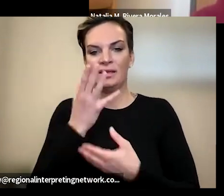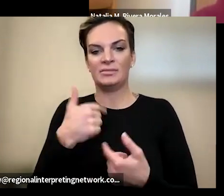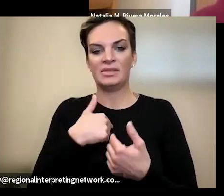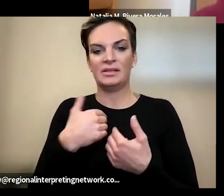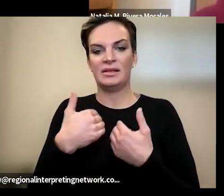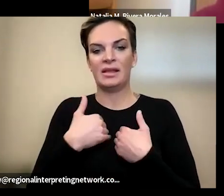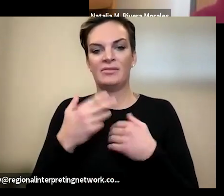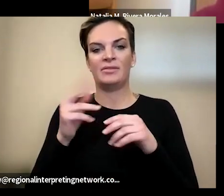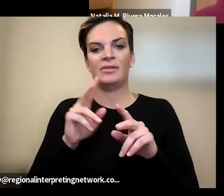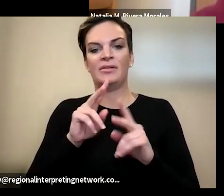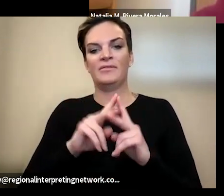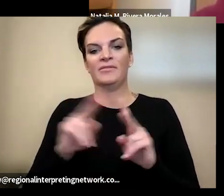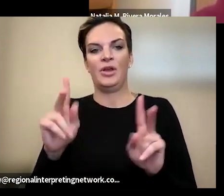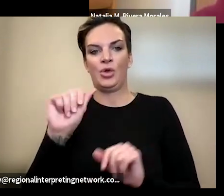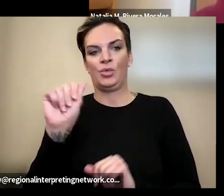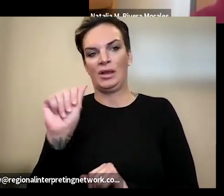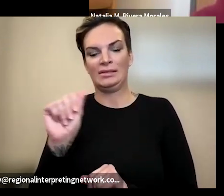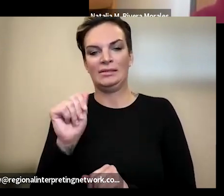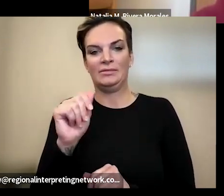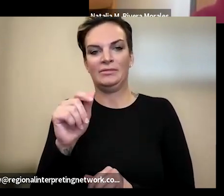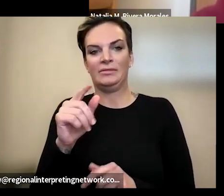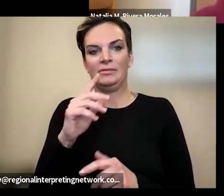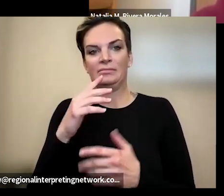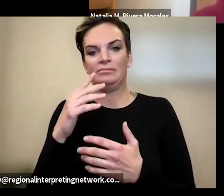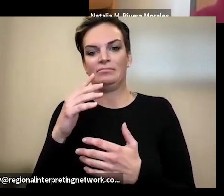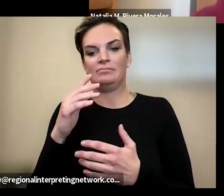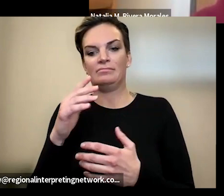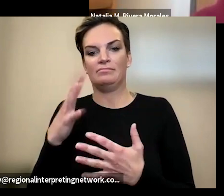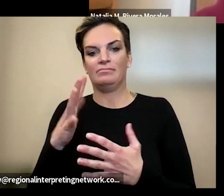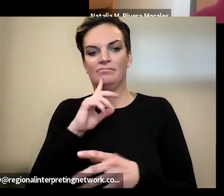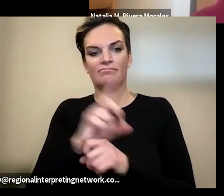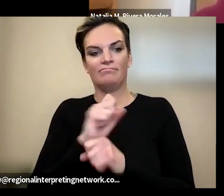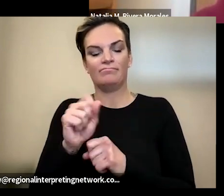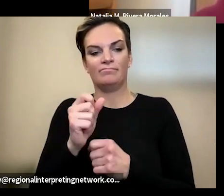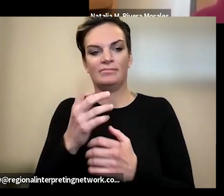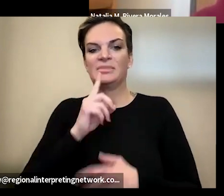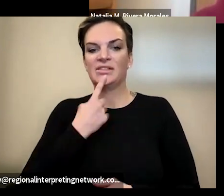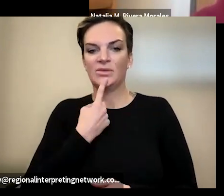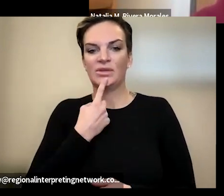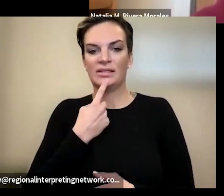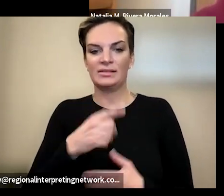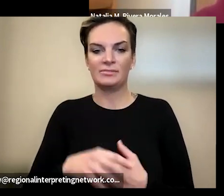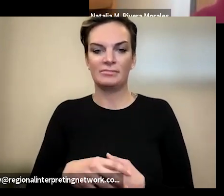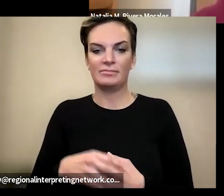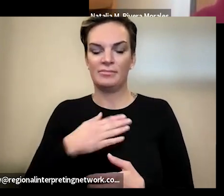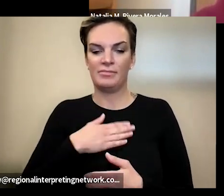very aggressive case of psoriatic arthritis. For some people, the onset can be at any age.